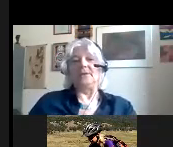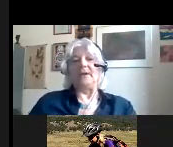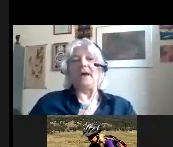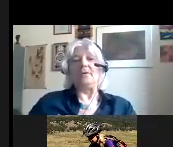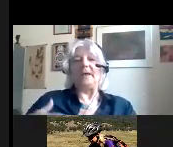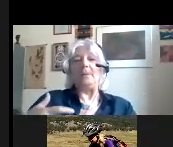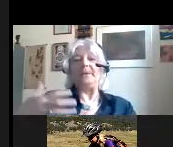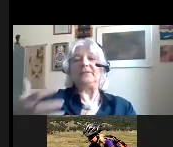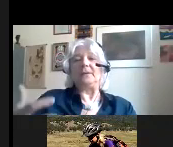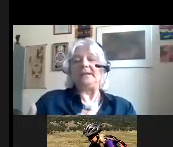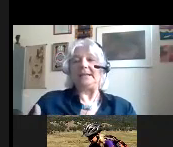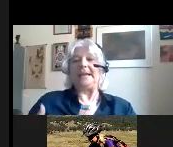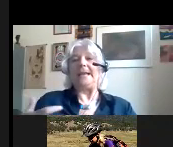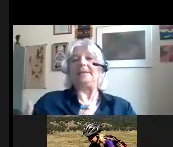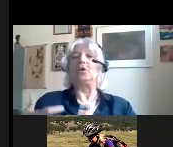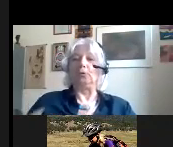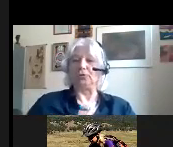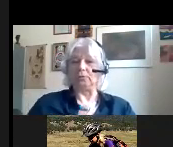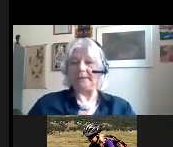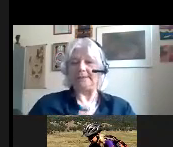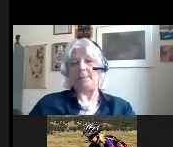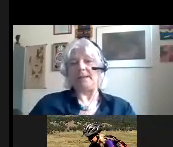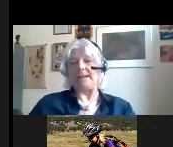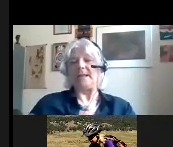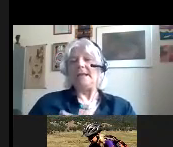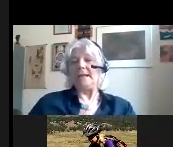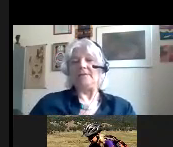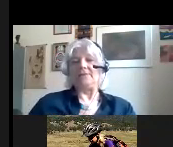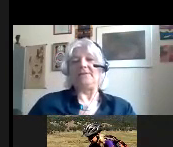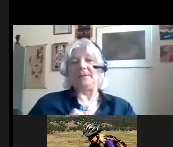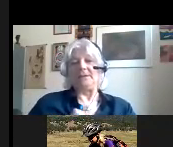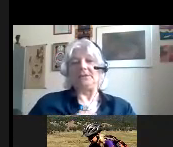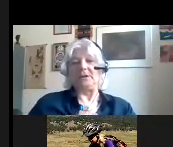So helping somebody to connect culturally to somebody even if their family has shunned them is